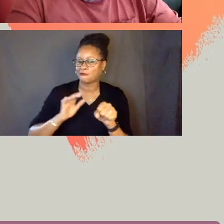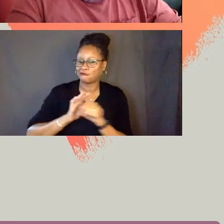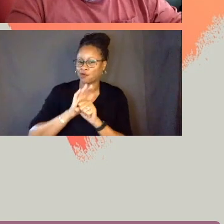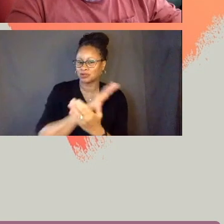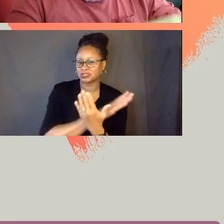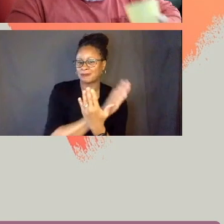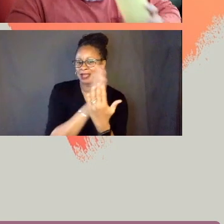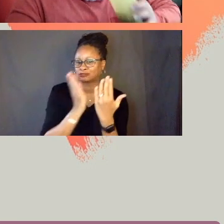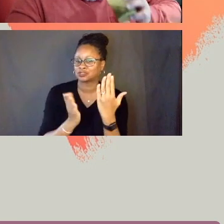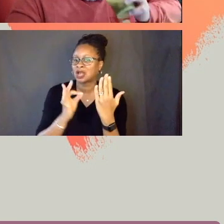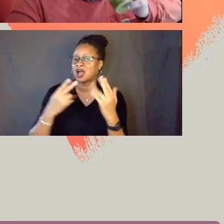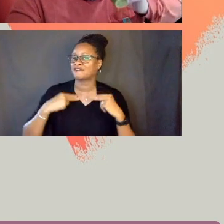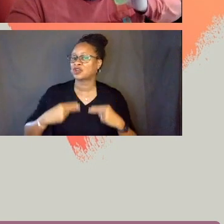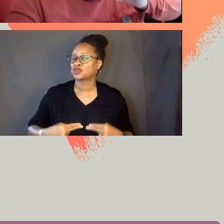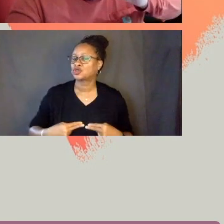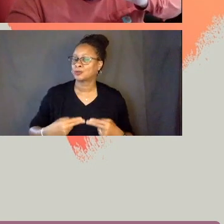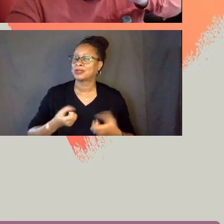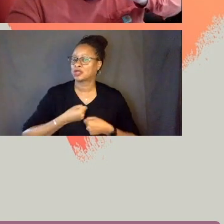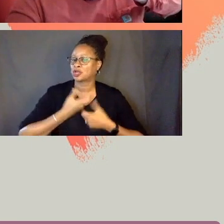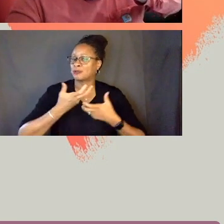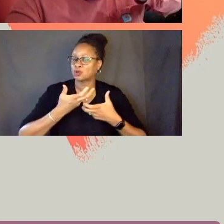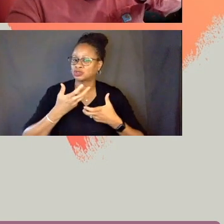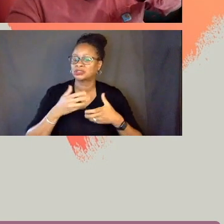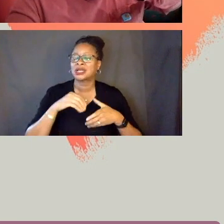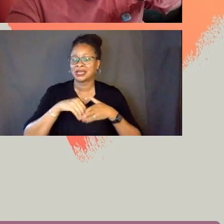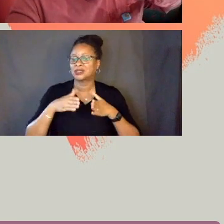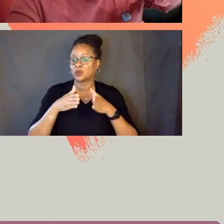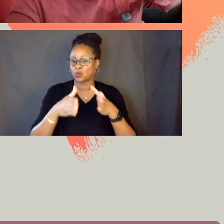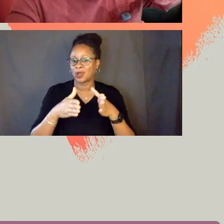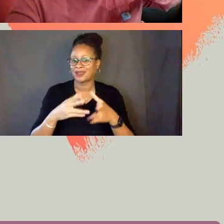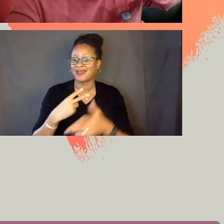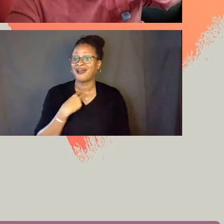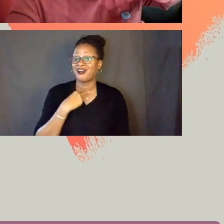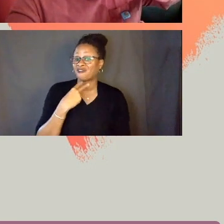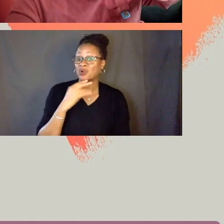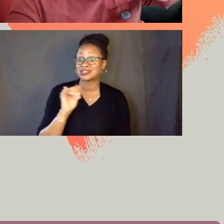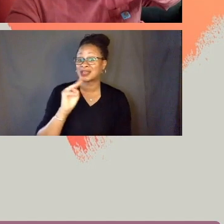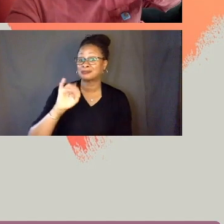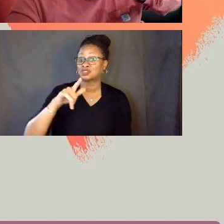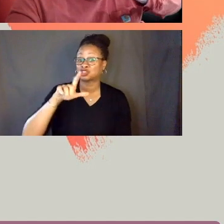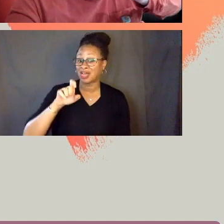of human emotion in the way that a voice like Michele's does.